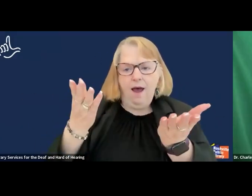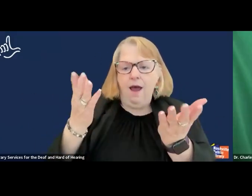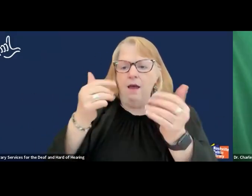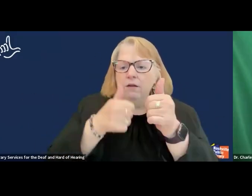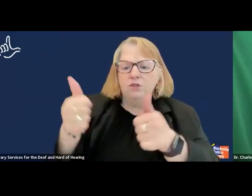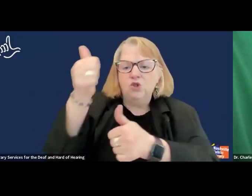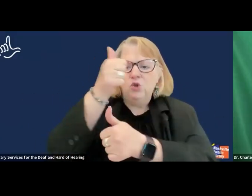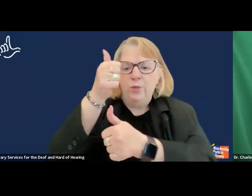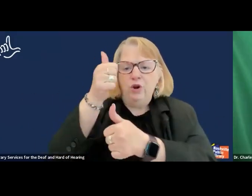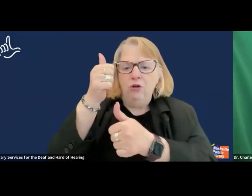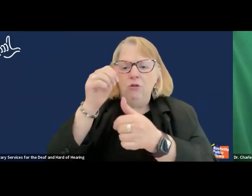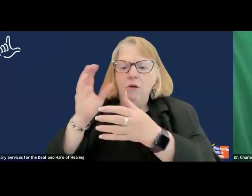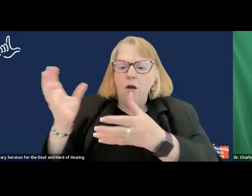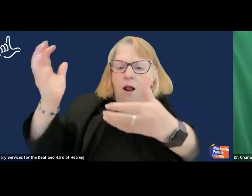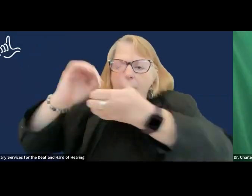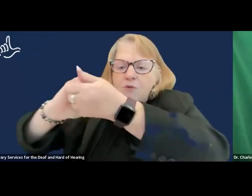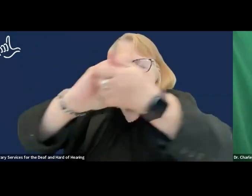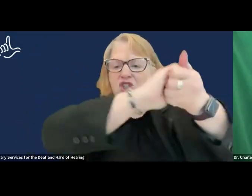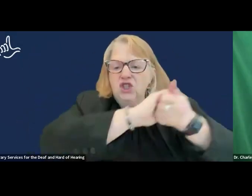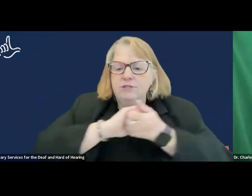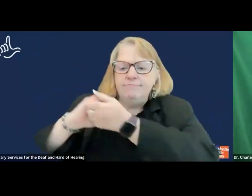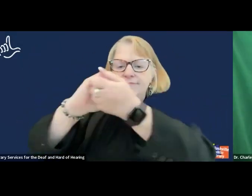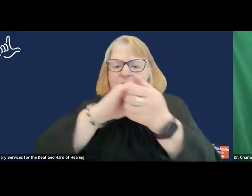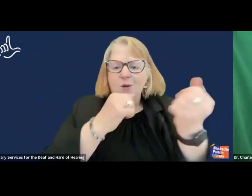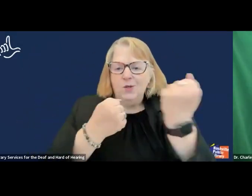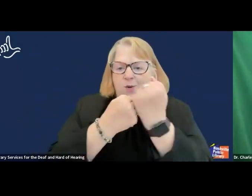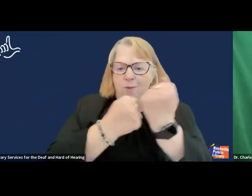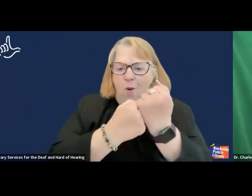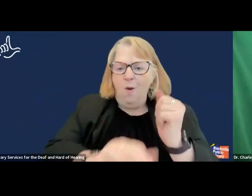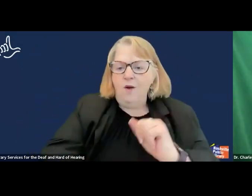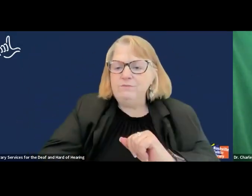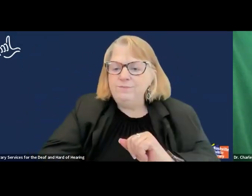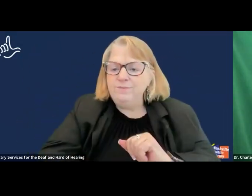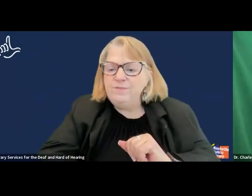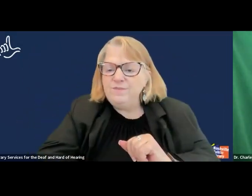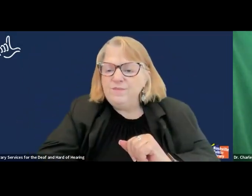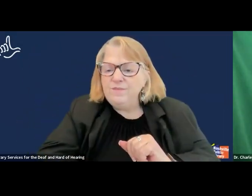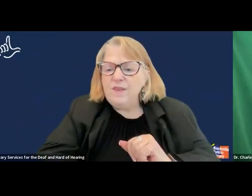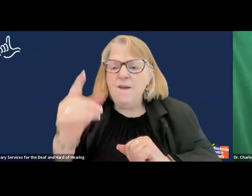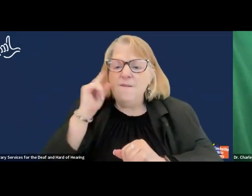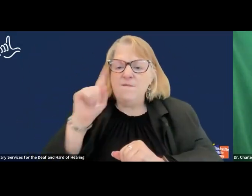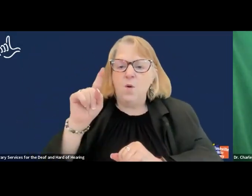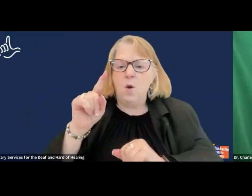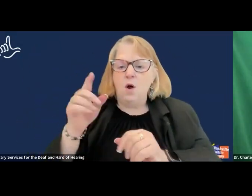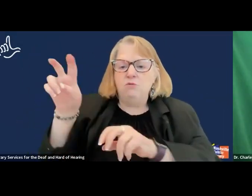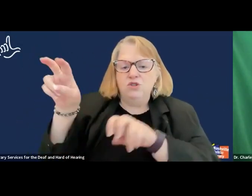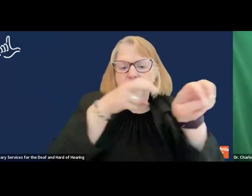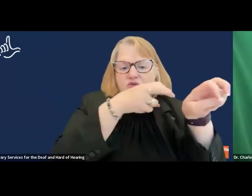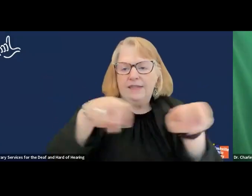Additionally, Tennessee School for the Deaf provides superior and collaborative supports for transition from 0 to 3